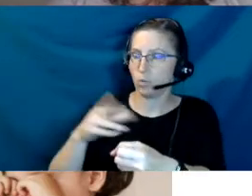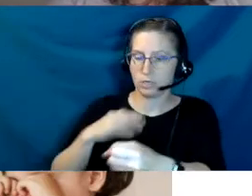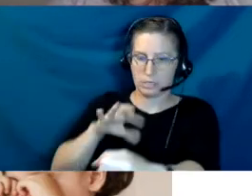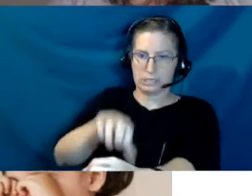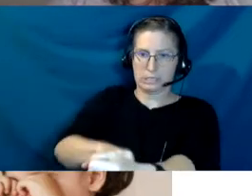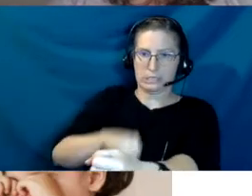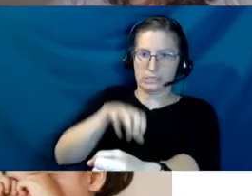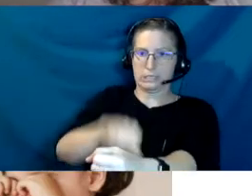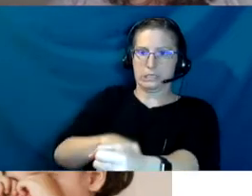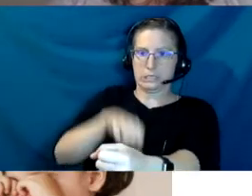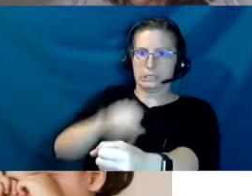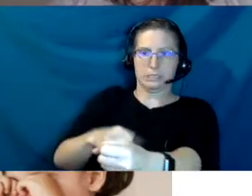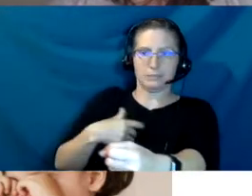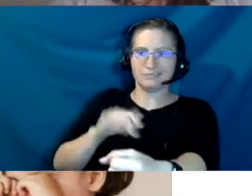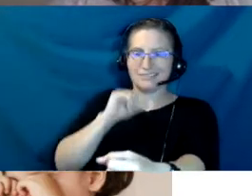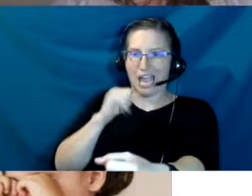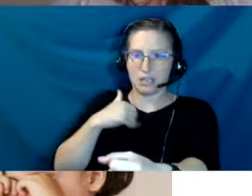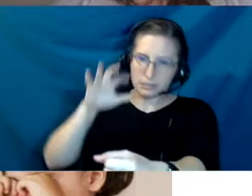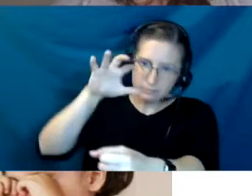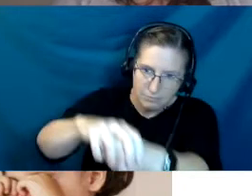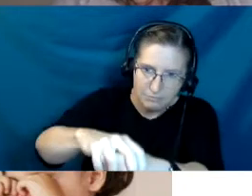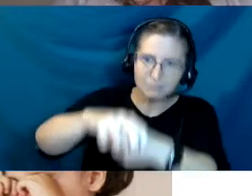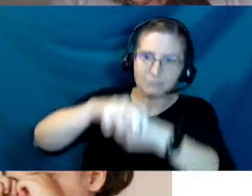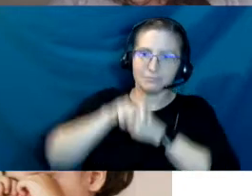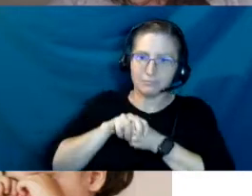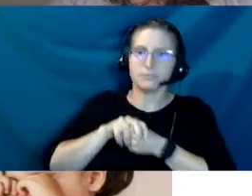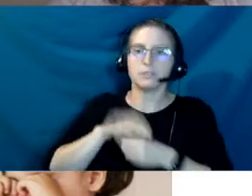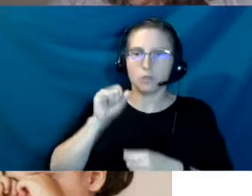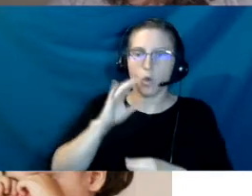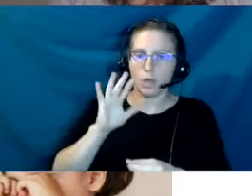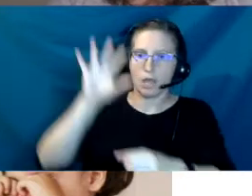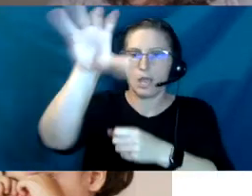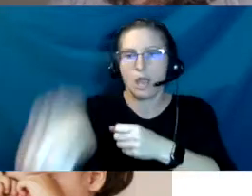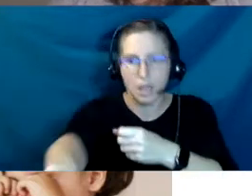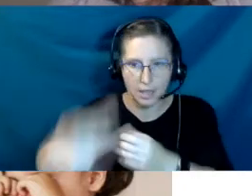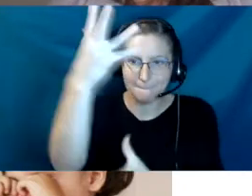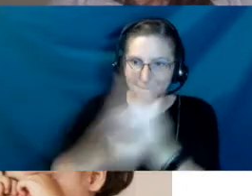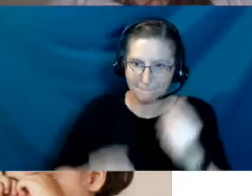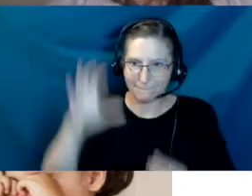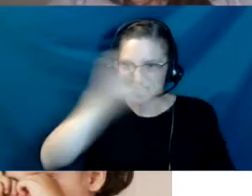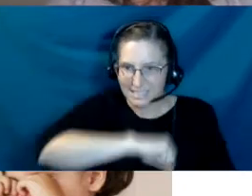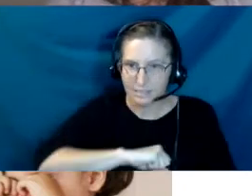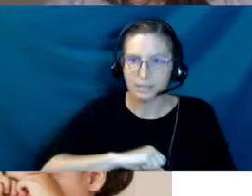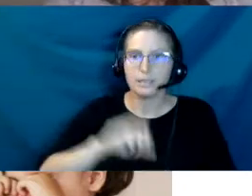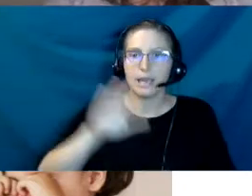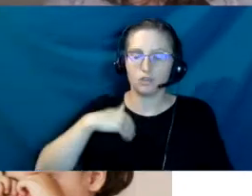that object and almost have to tactically try to find it. And then there's also the